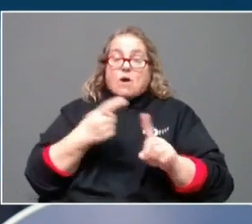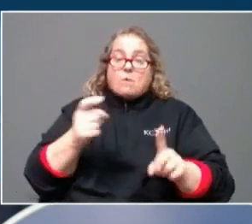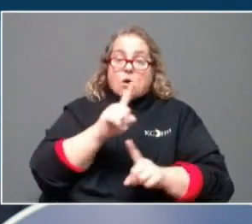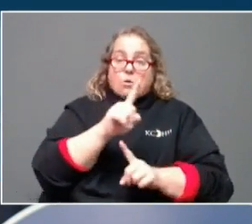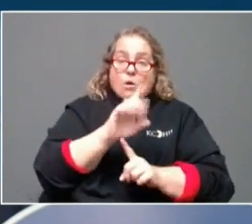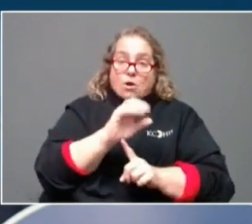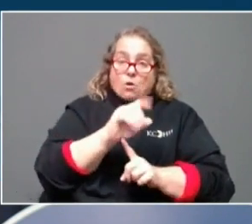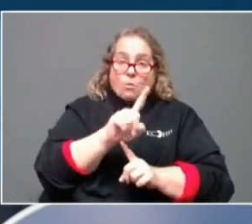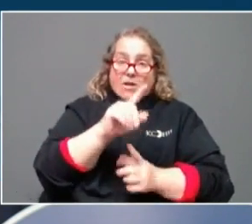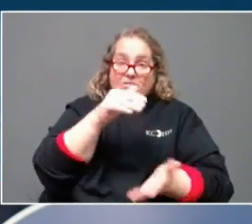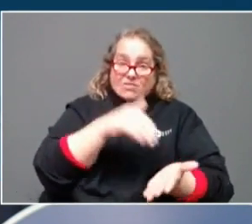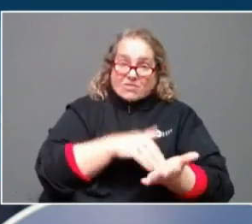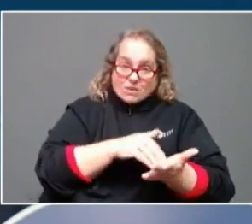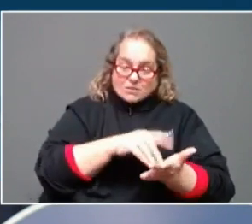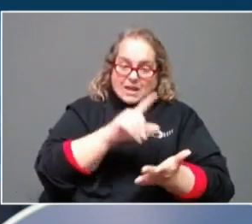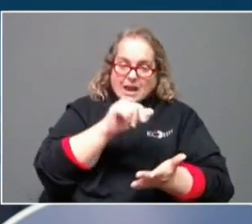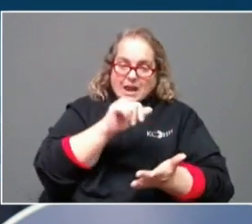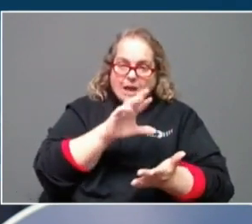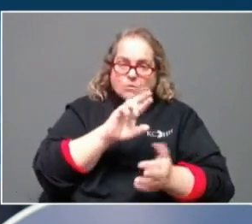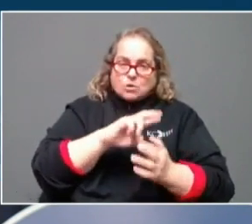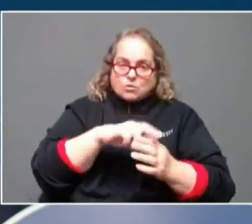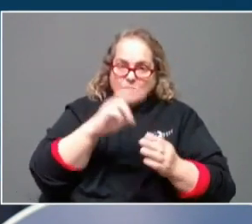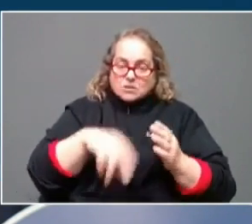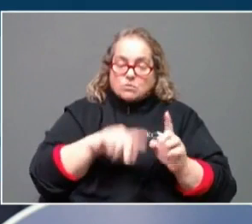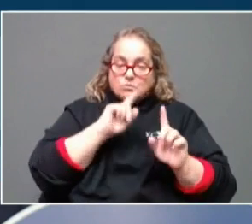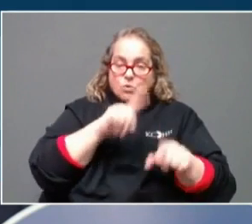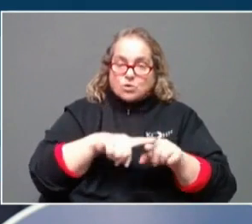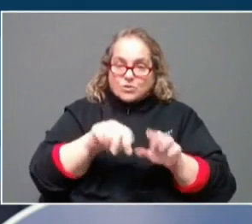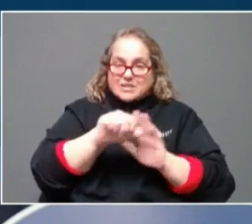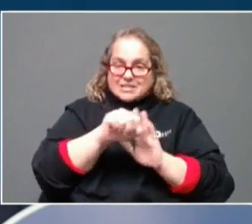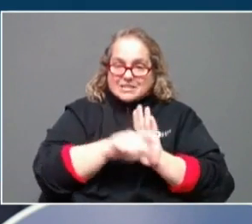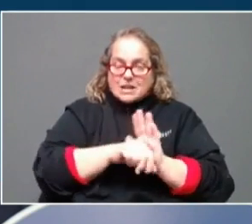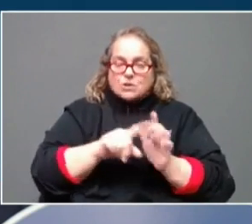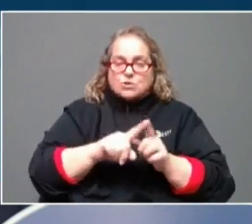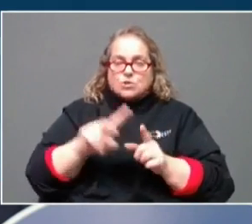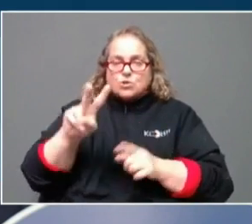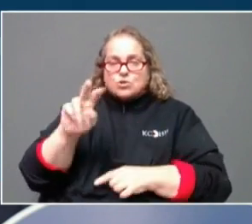Lab results reported to the state all the way up to 203,000 tests. So we